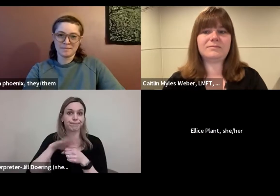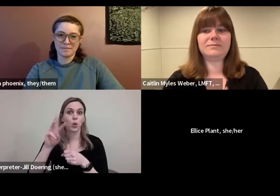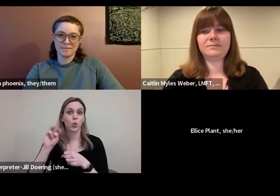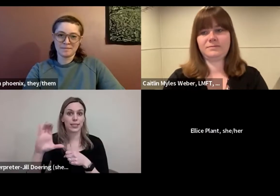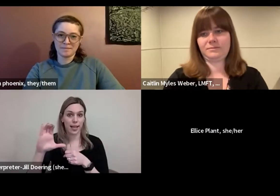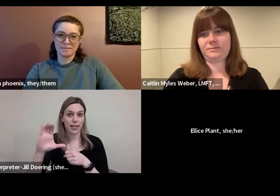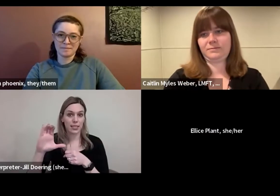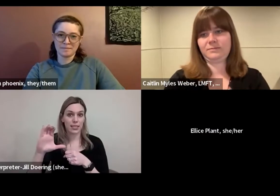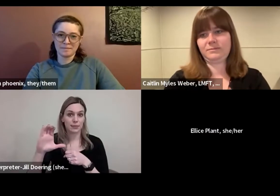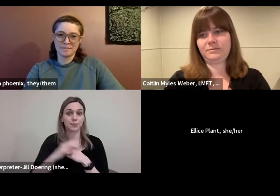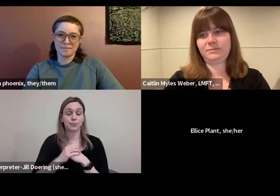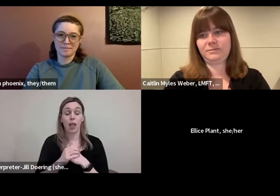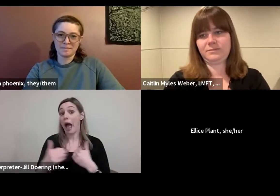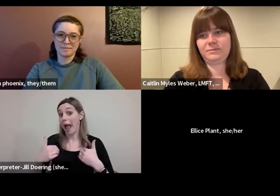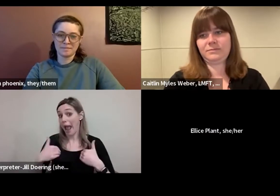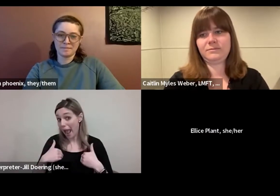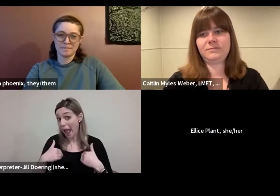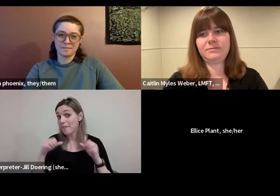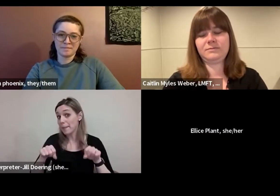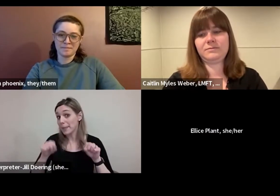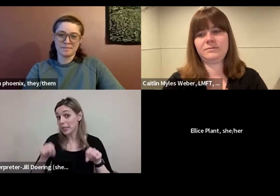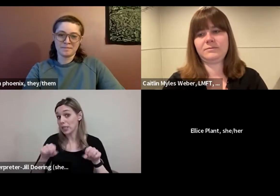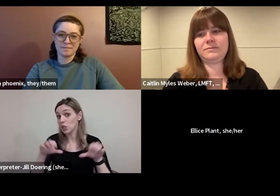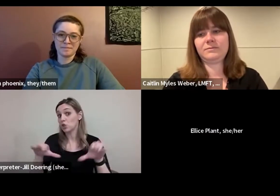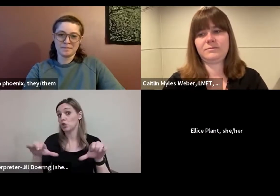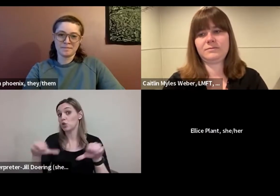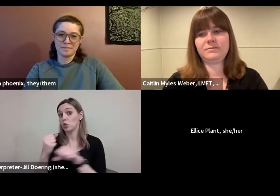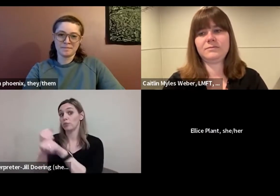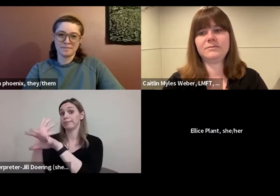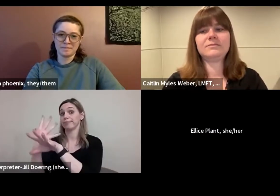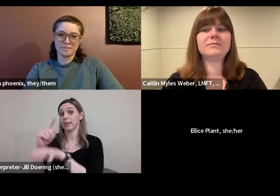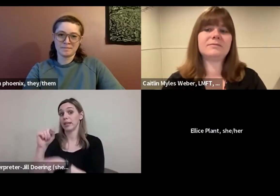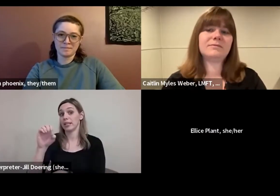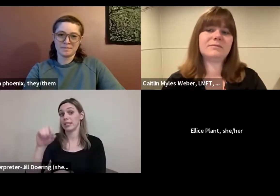I do have the ability though to do telehealth, so see anyone within all of Wisconsin.